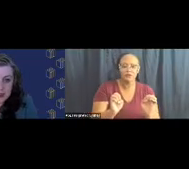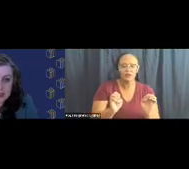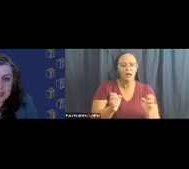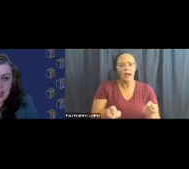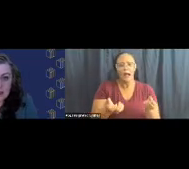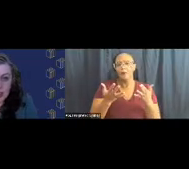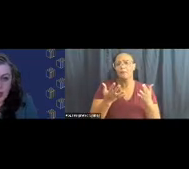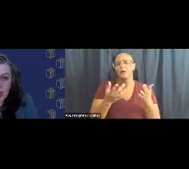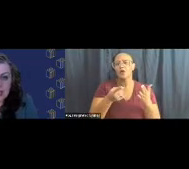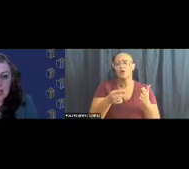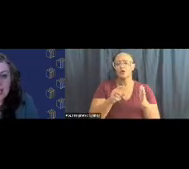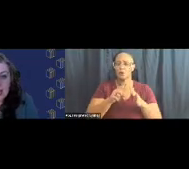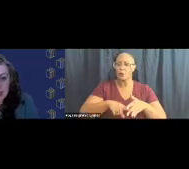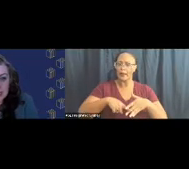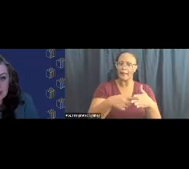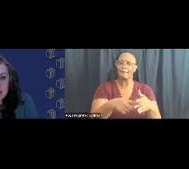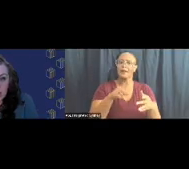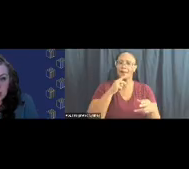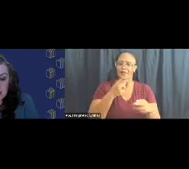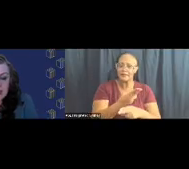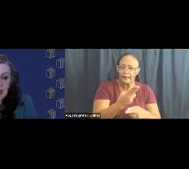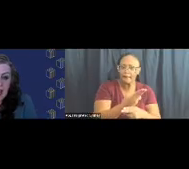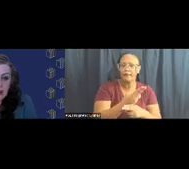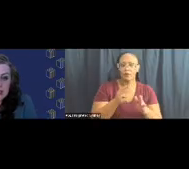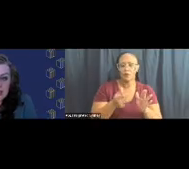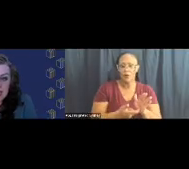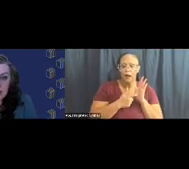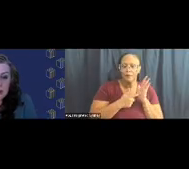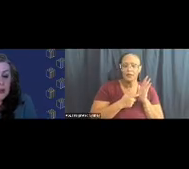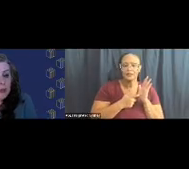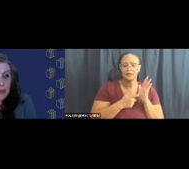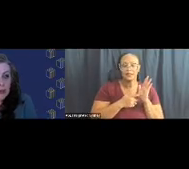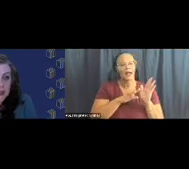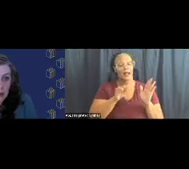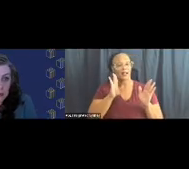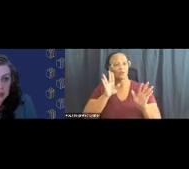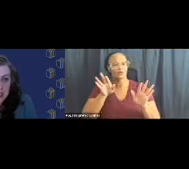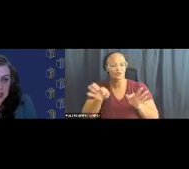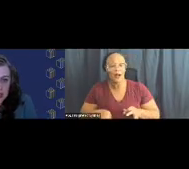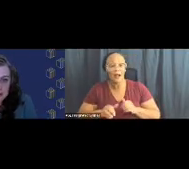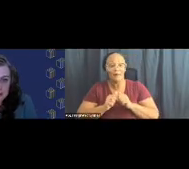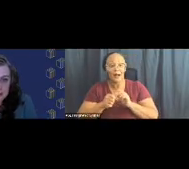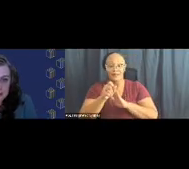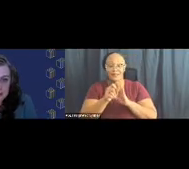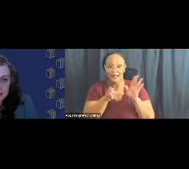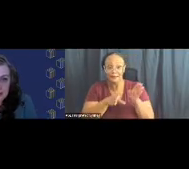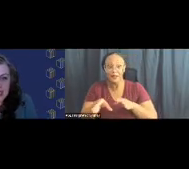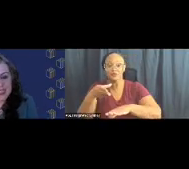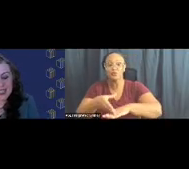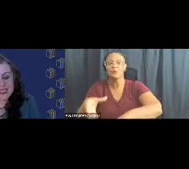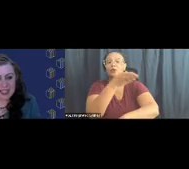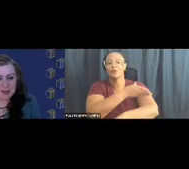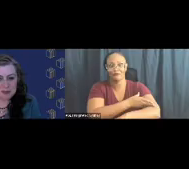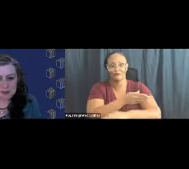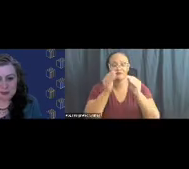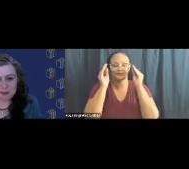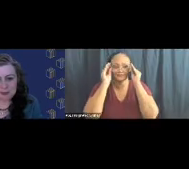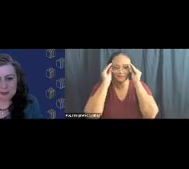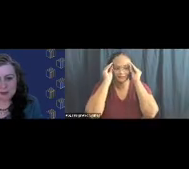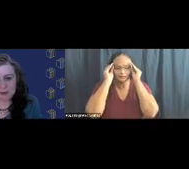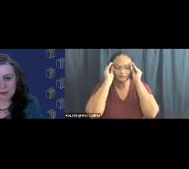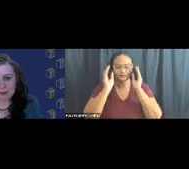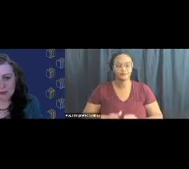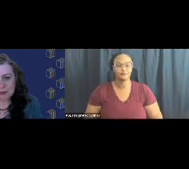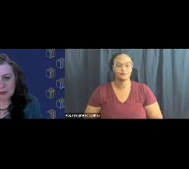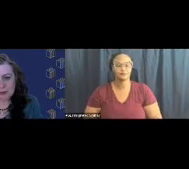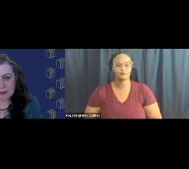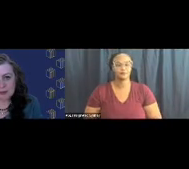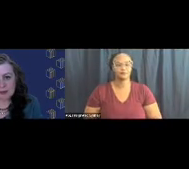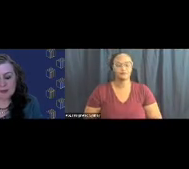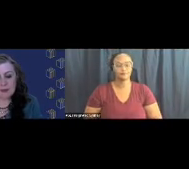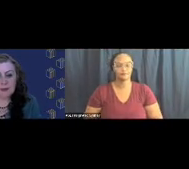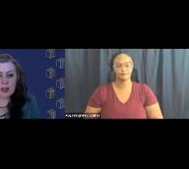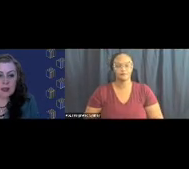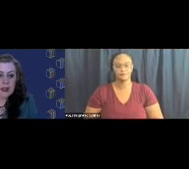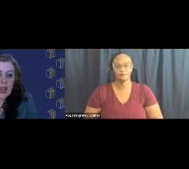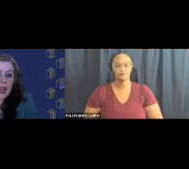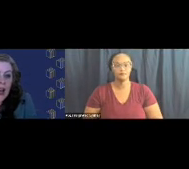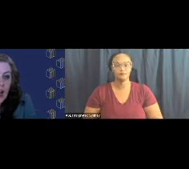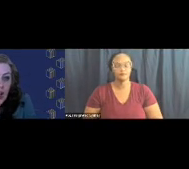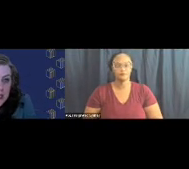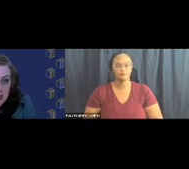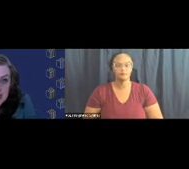purposes of the law and describes how the state will improve its implementation. Next slide. Our